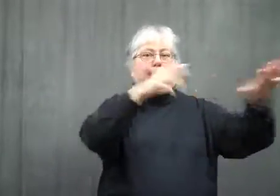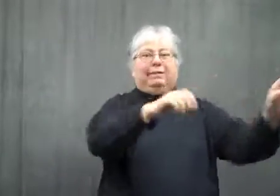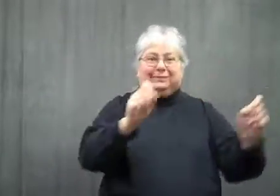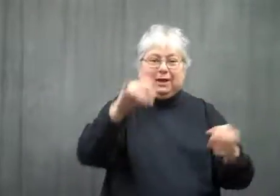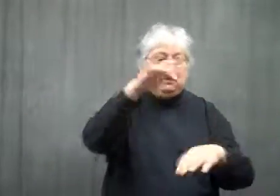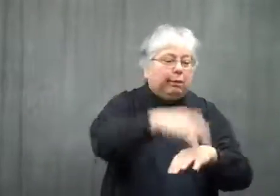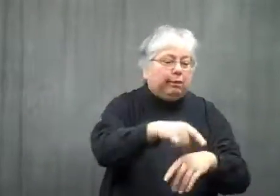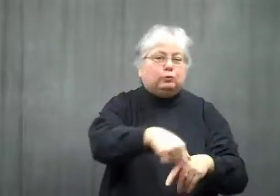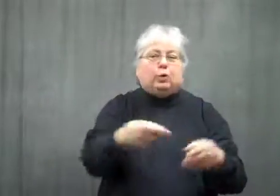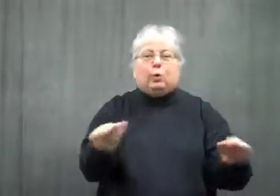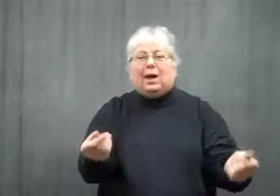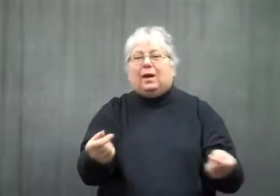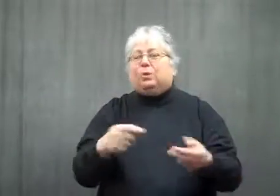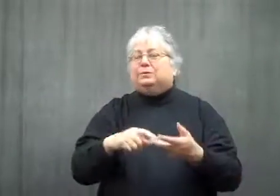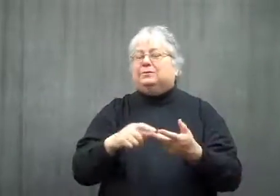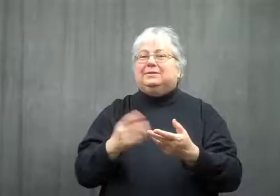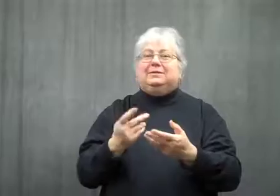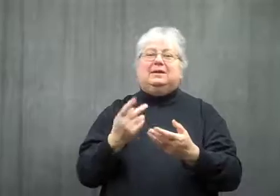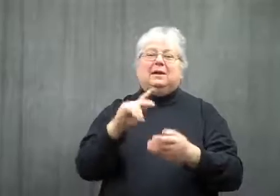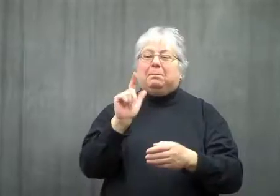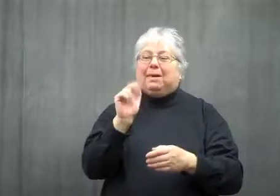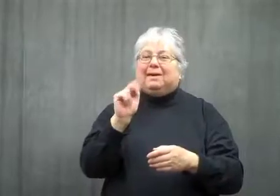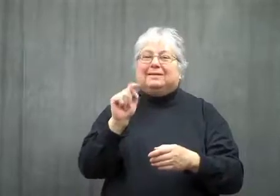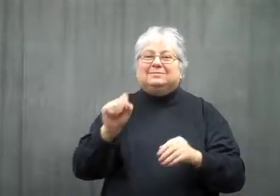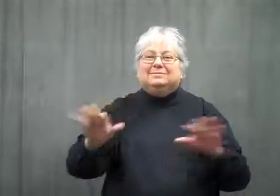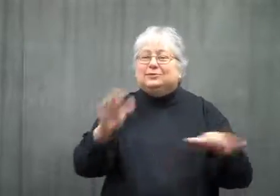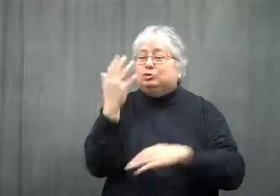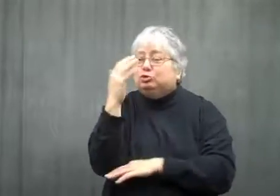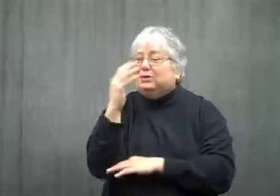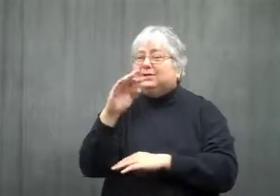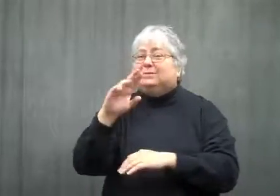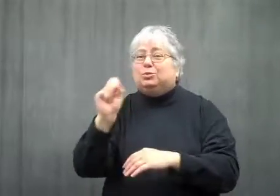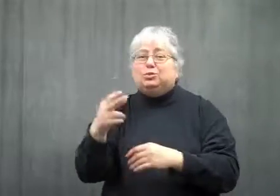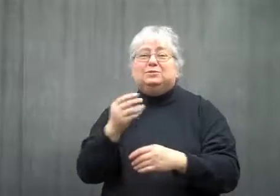It can contaminate the ground, plants, trees, vegetables we eat.